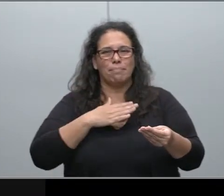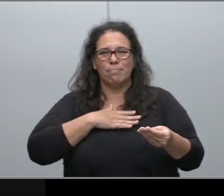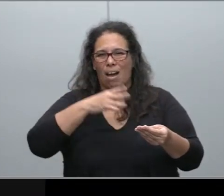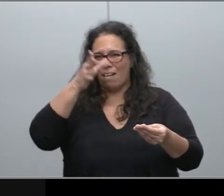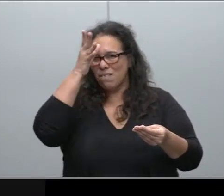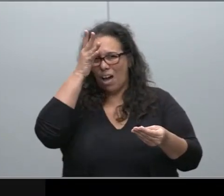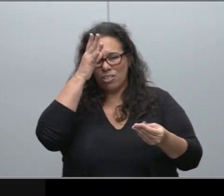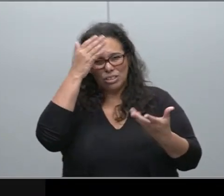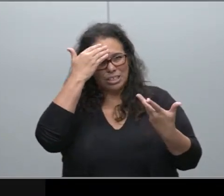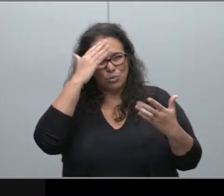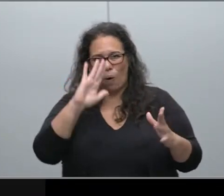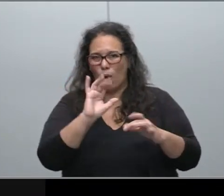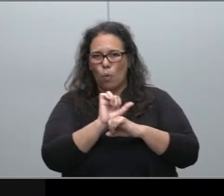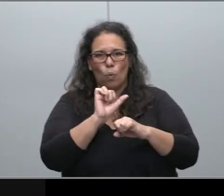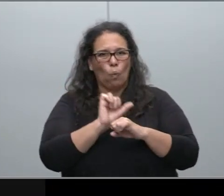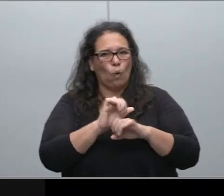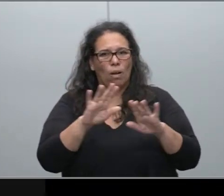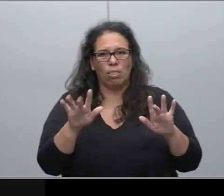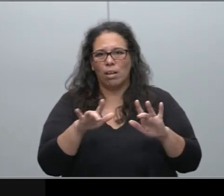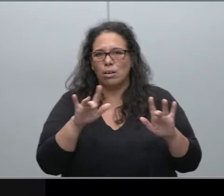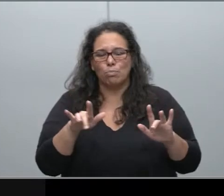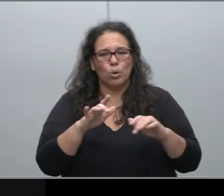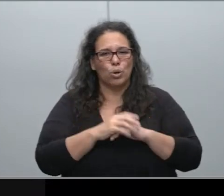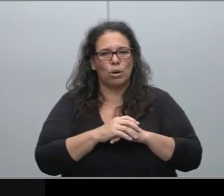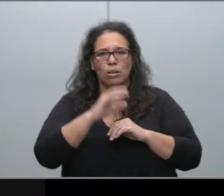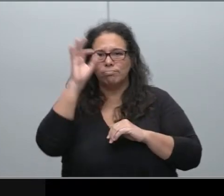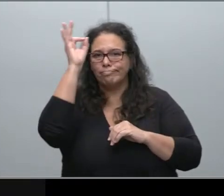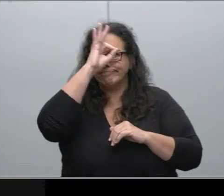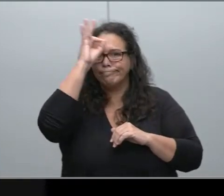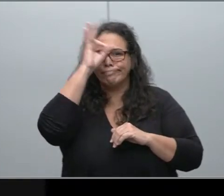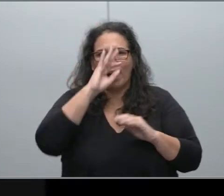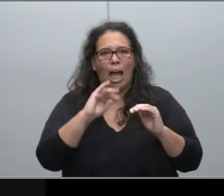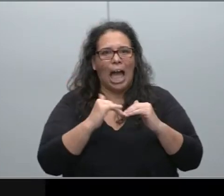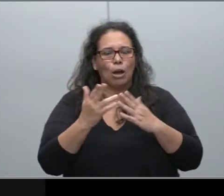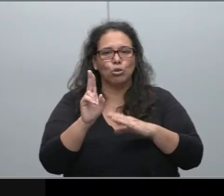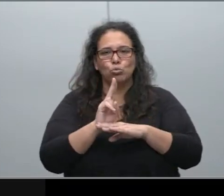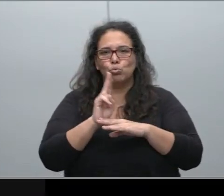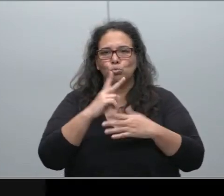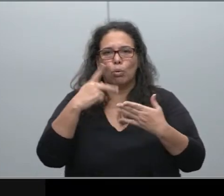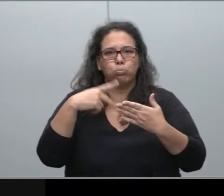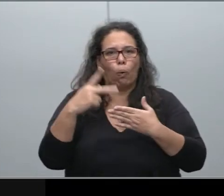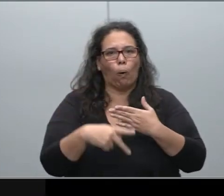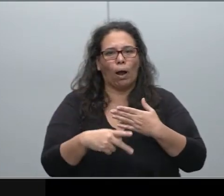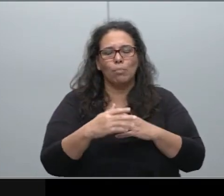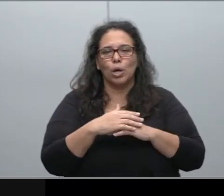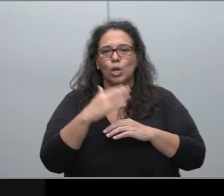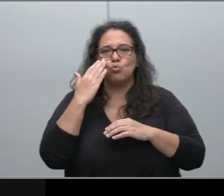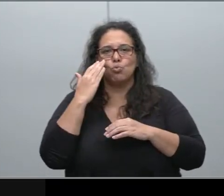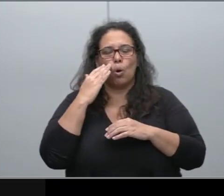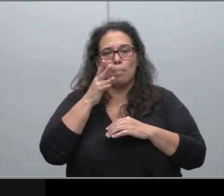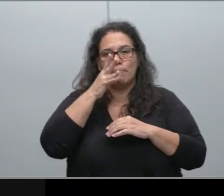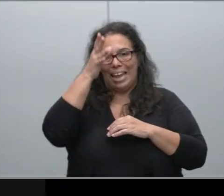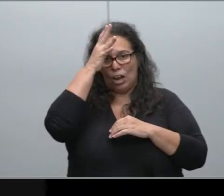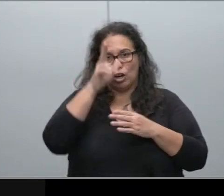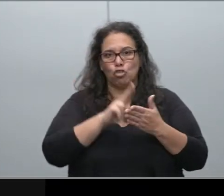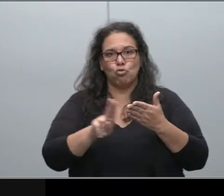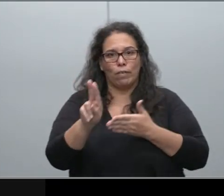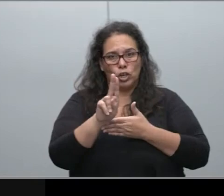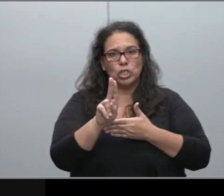And your creativity and your thoughtful responses to this question are important